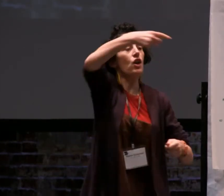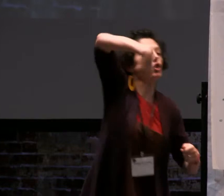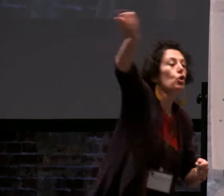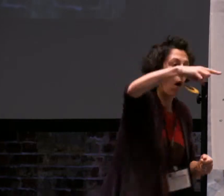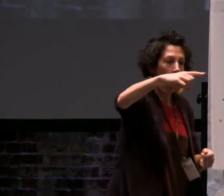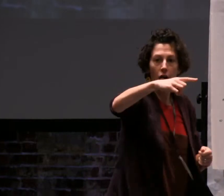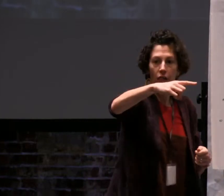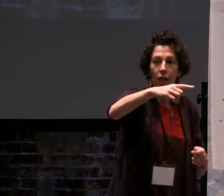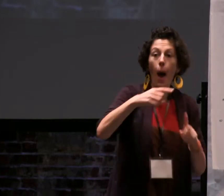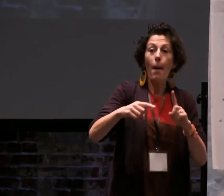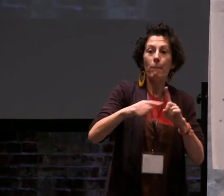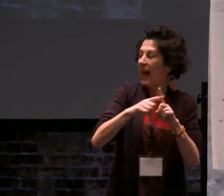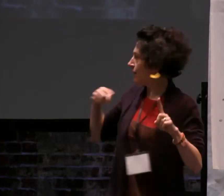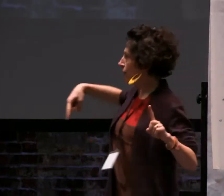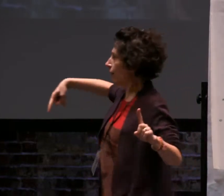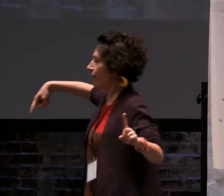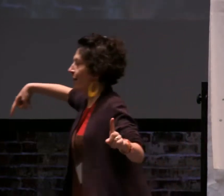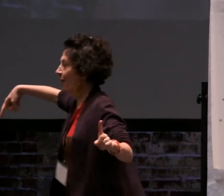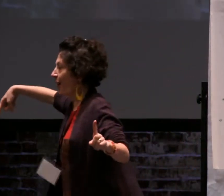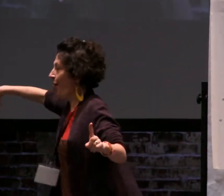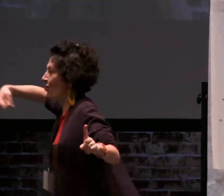right here, right now, with all of us.